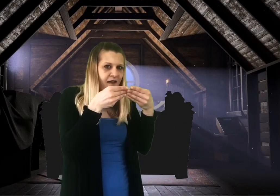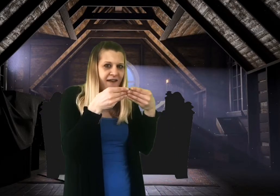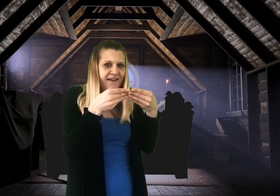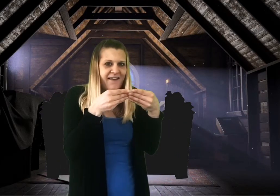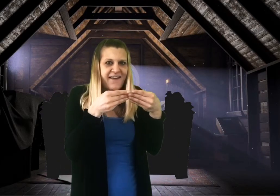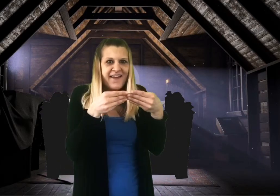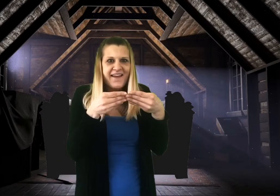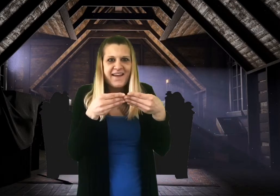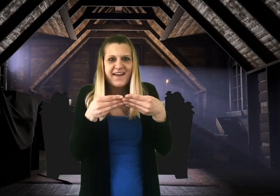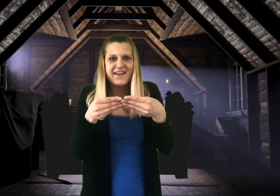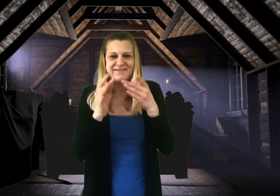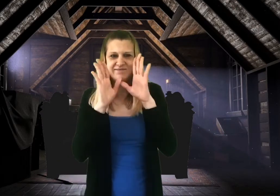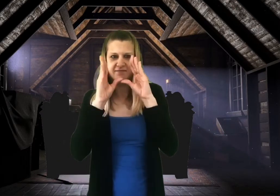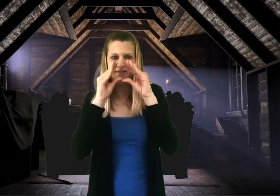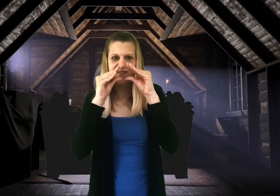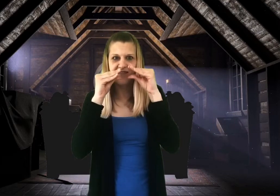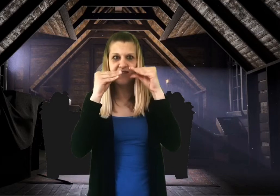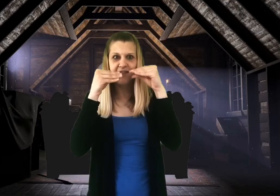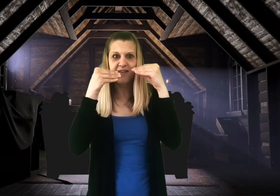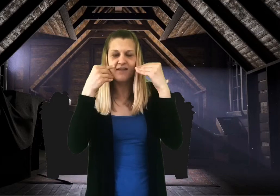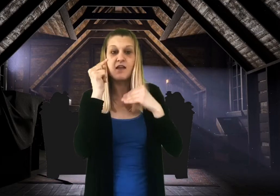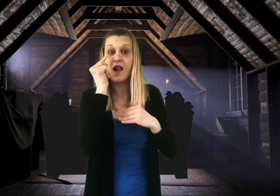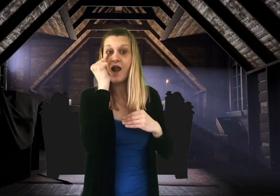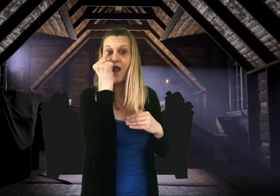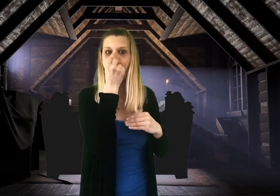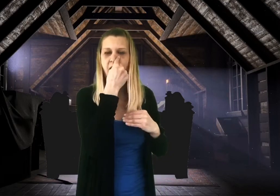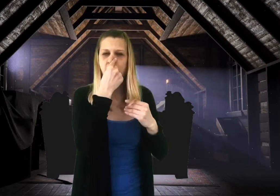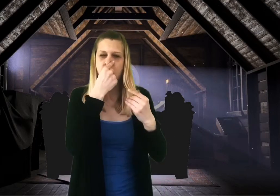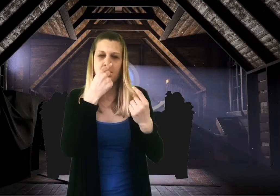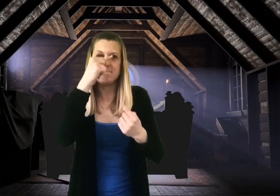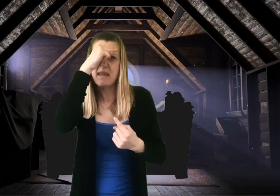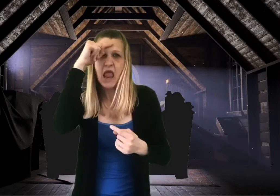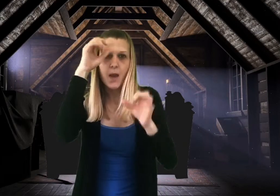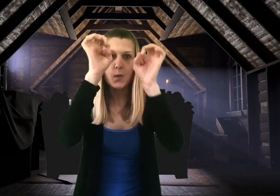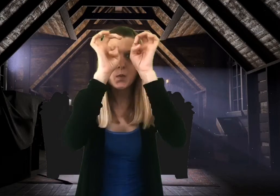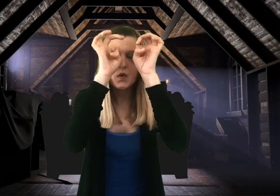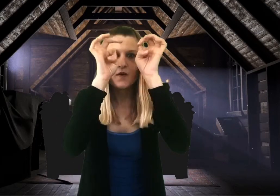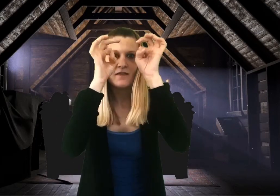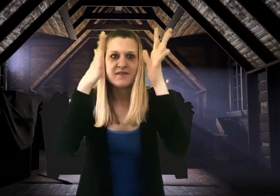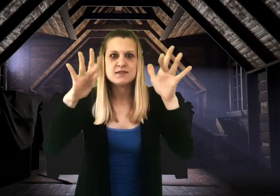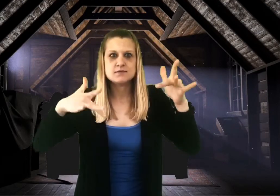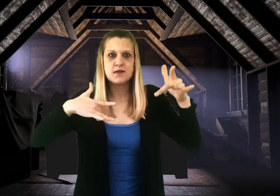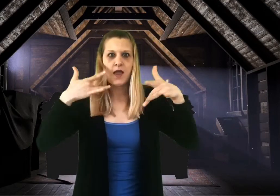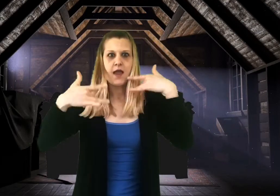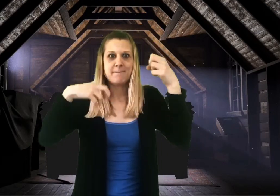Then very slowly, with a slow and marvelous grin spreading all over his face, in the centre of each eye, in the black pupil,